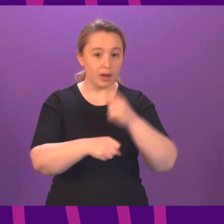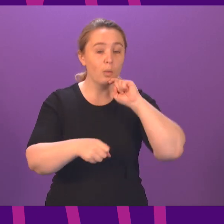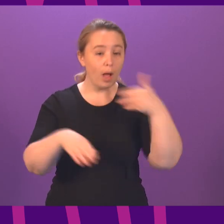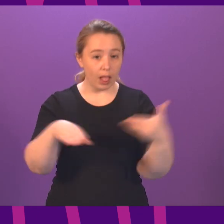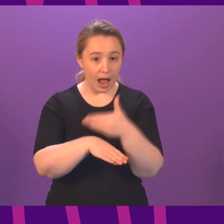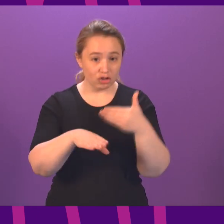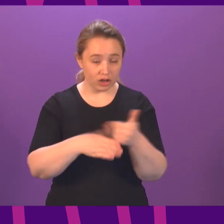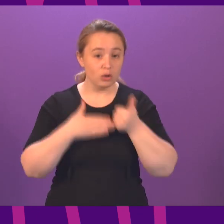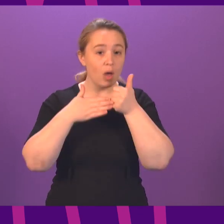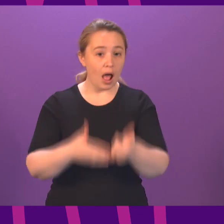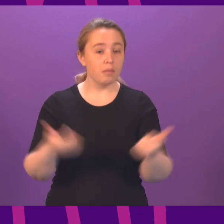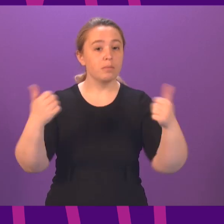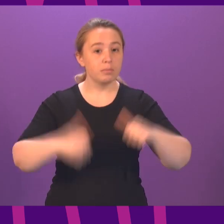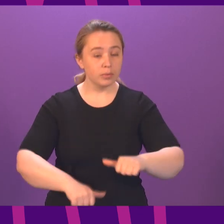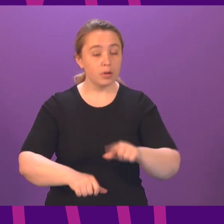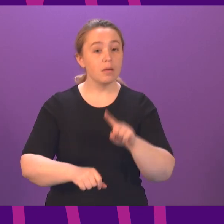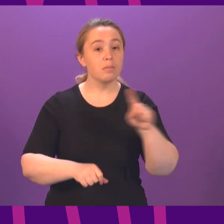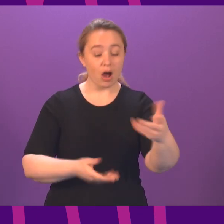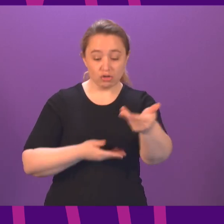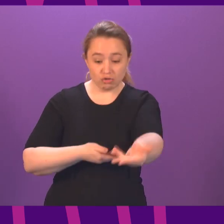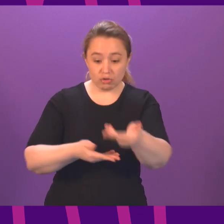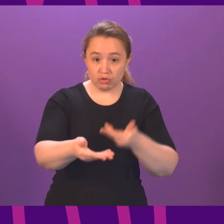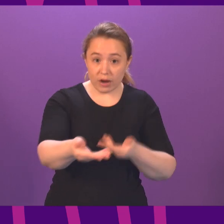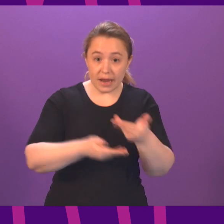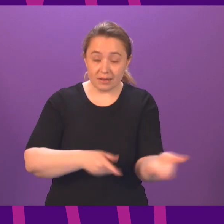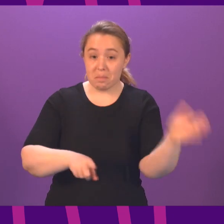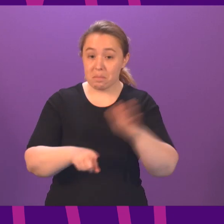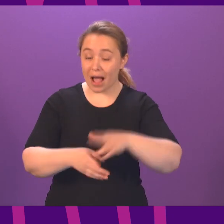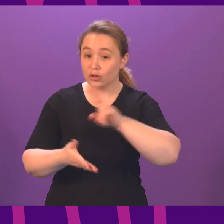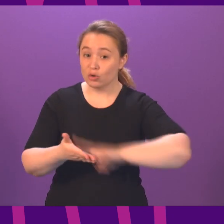sure that we will see trading patterns return completely to normal because I think that